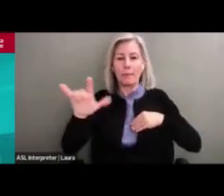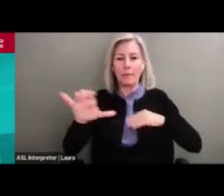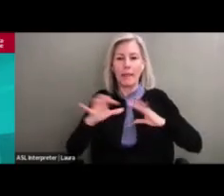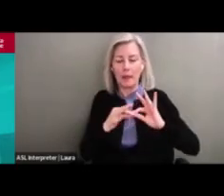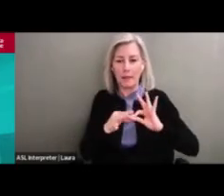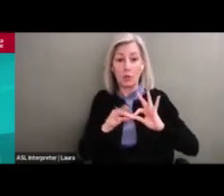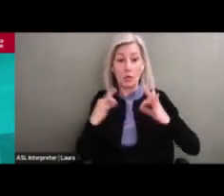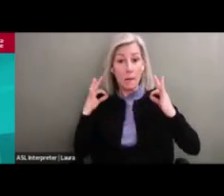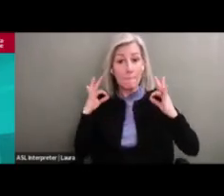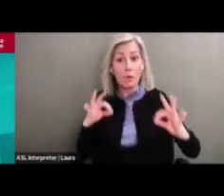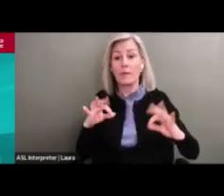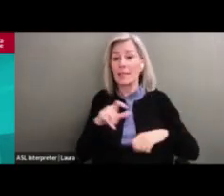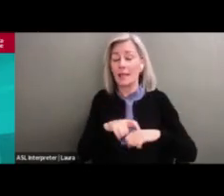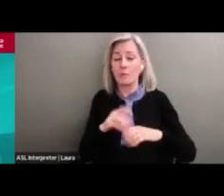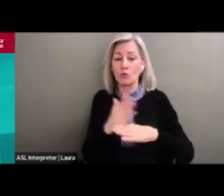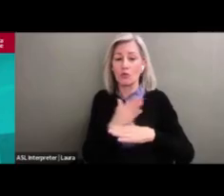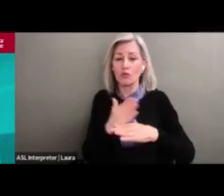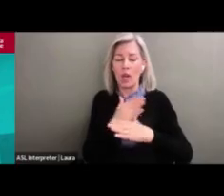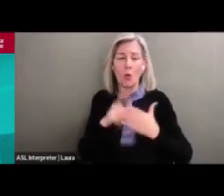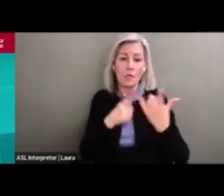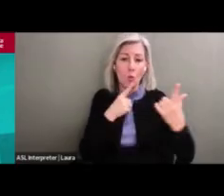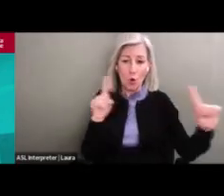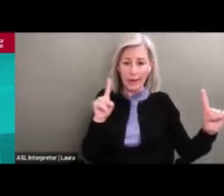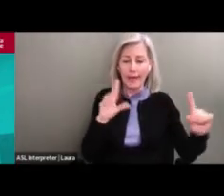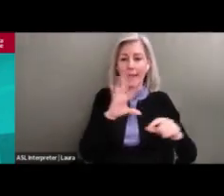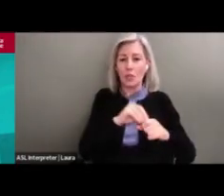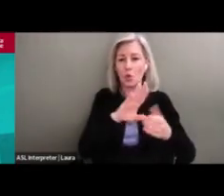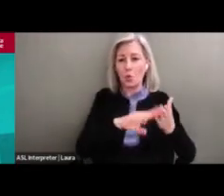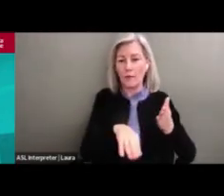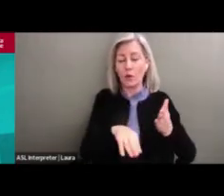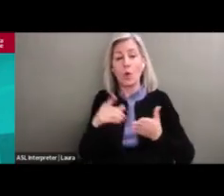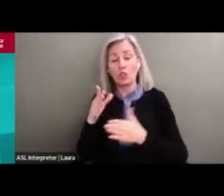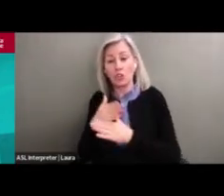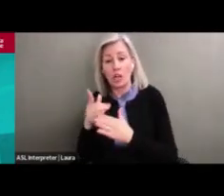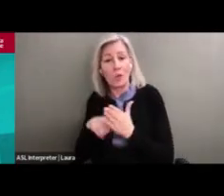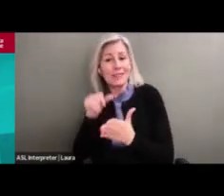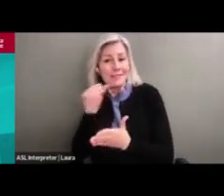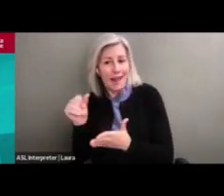Anytime your state renews or changes their Medicaid Home and Community-Based Services Wade -- waivers